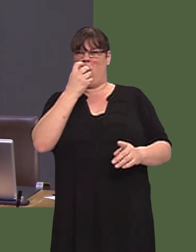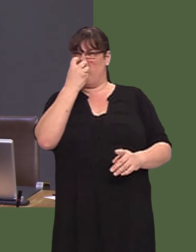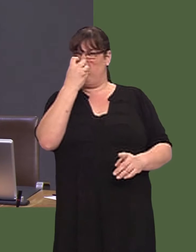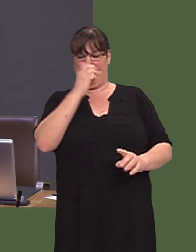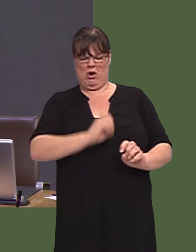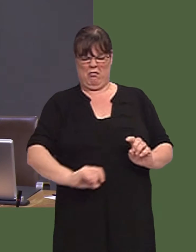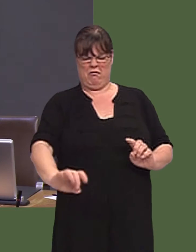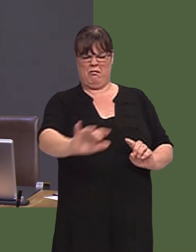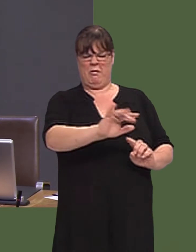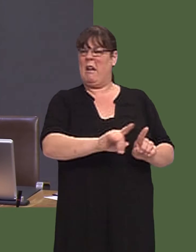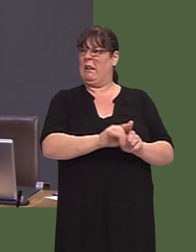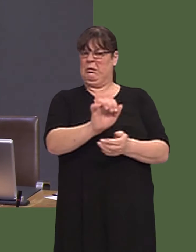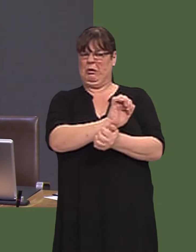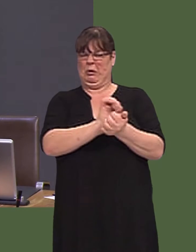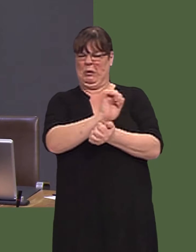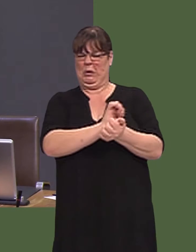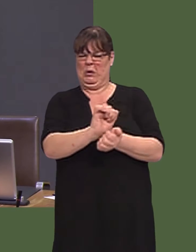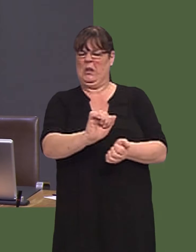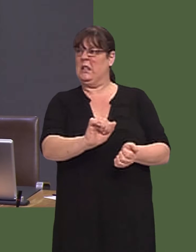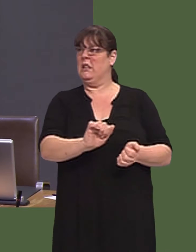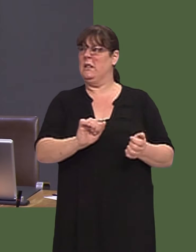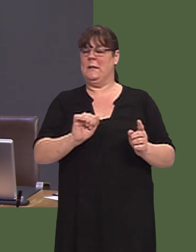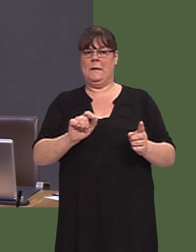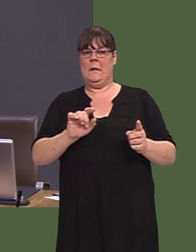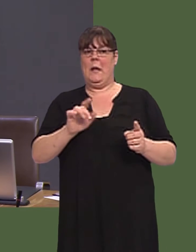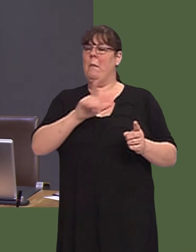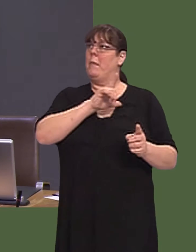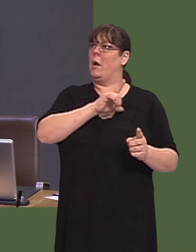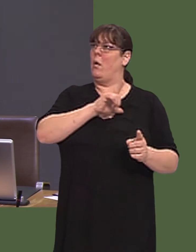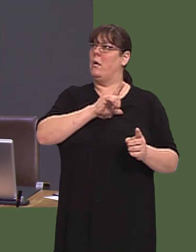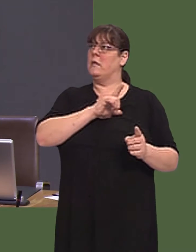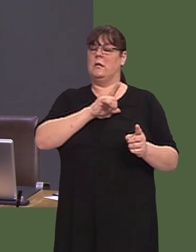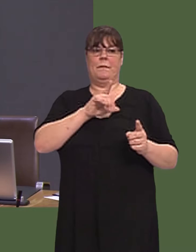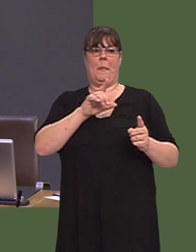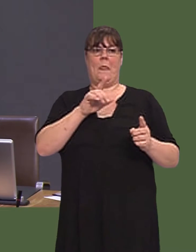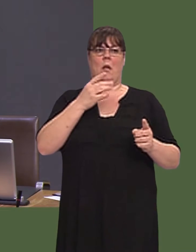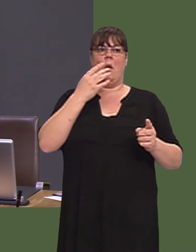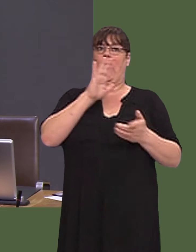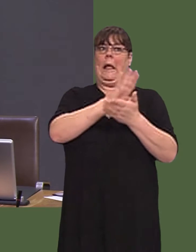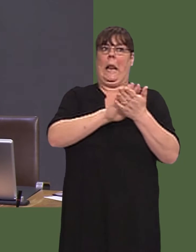and dirt weíre now seeing as a consequence of perhaps an indecision between Network Rail and Arriva trains as to who runs the station.